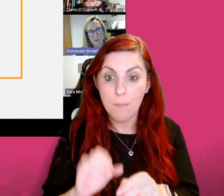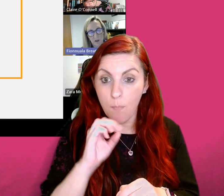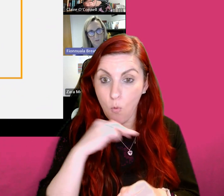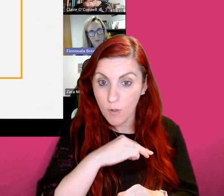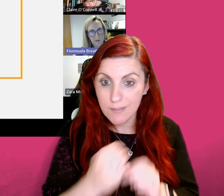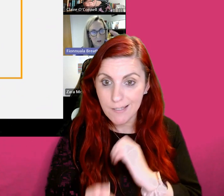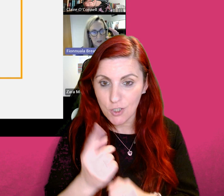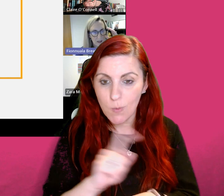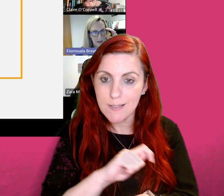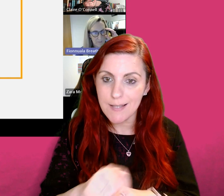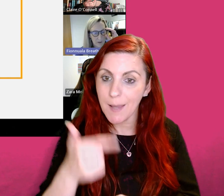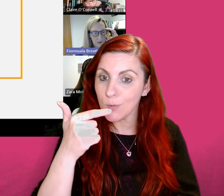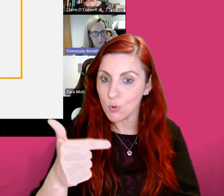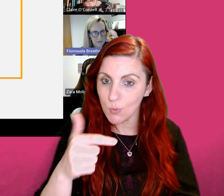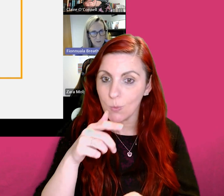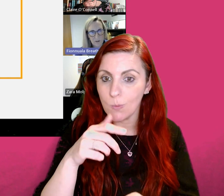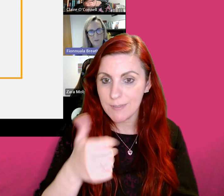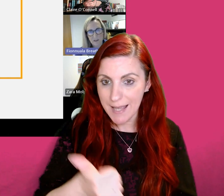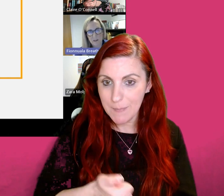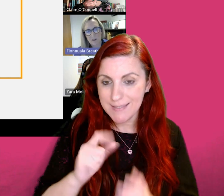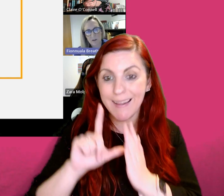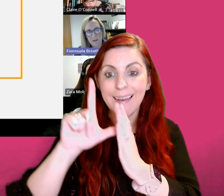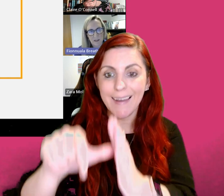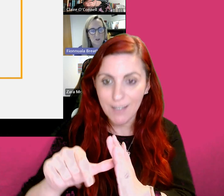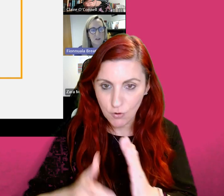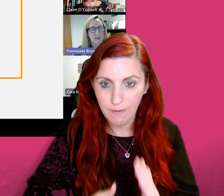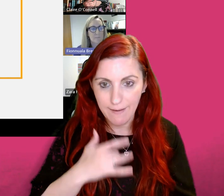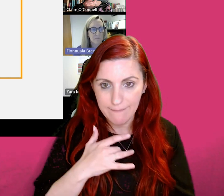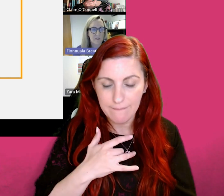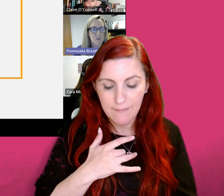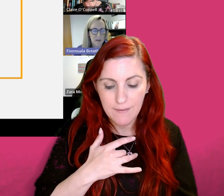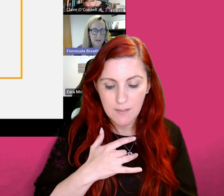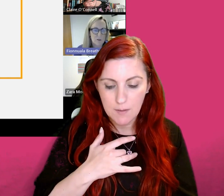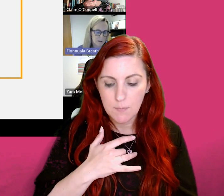later in life and so um we will sometimes say to patients that actually the diagnosis